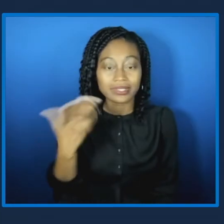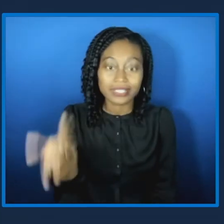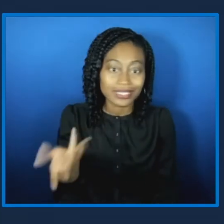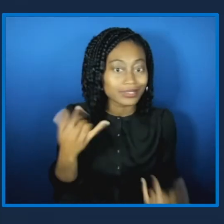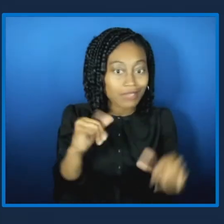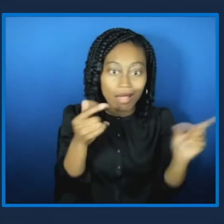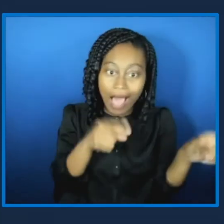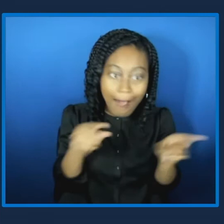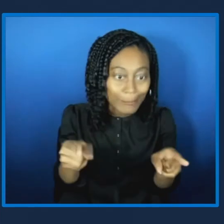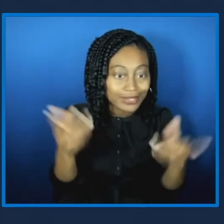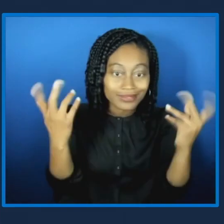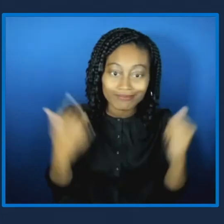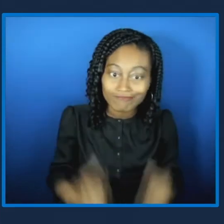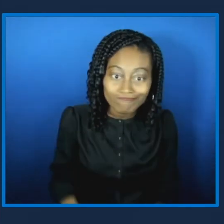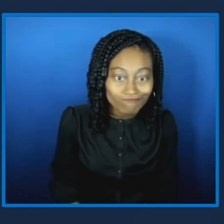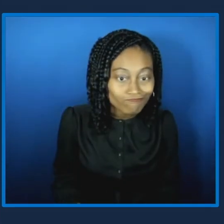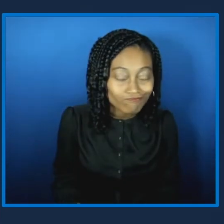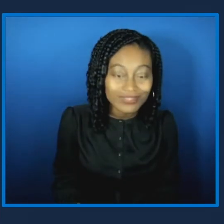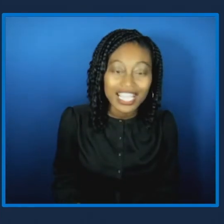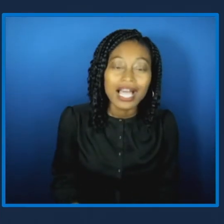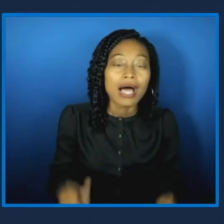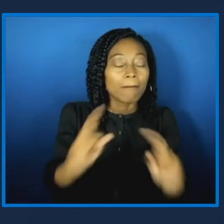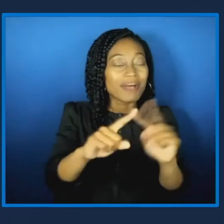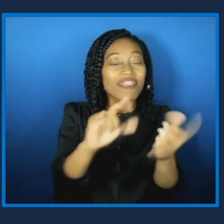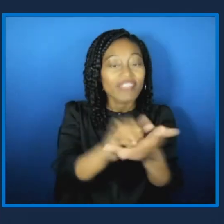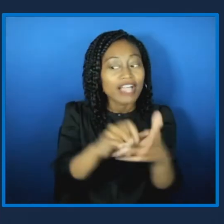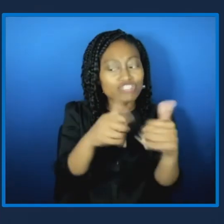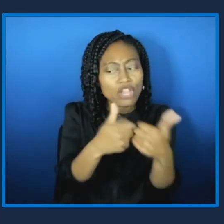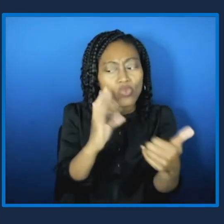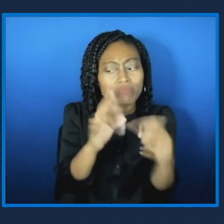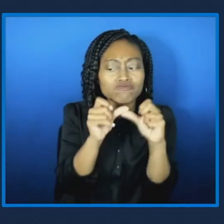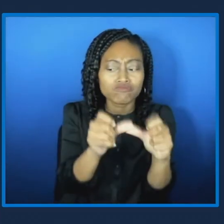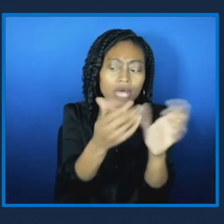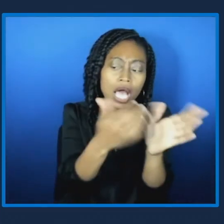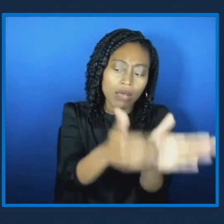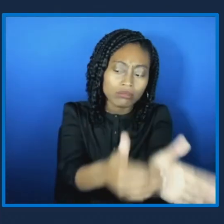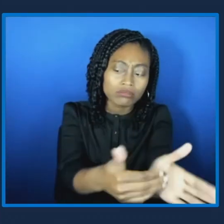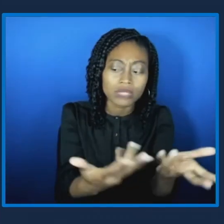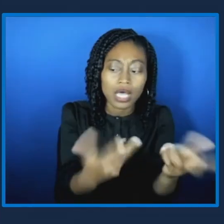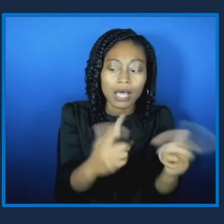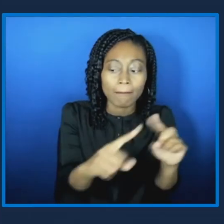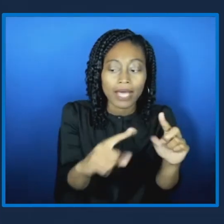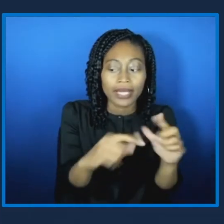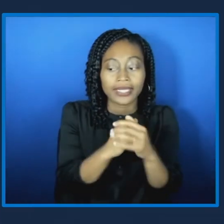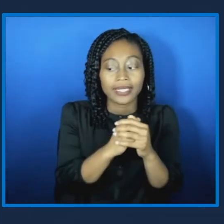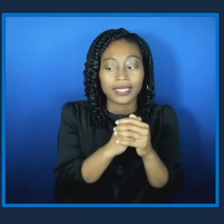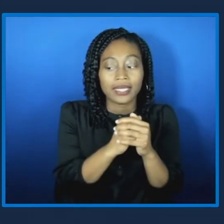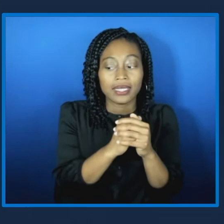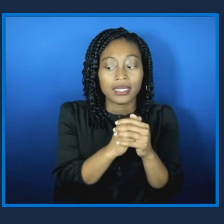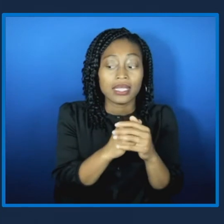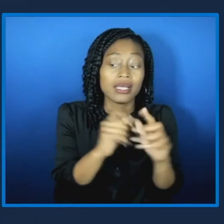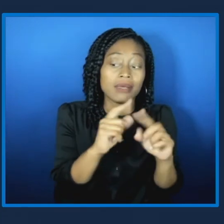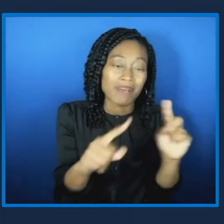And those are challenges that we will continue to have, we need to have, but events like these are so important because they start conversations.